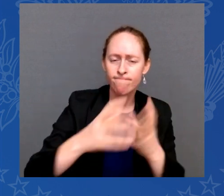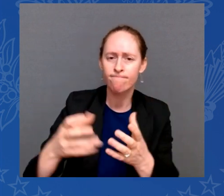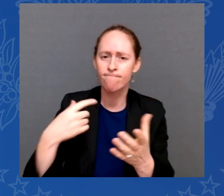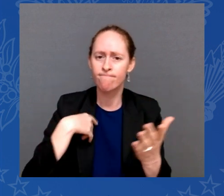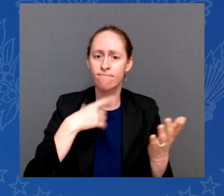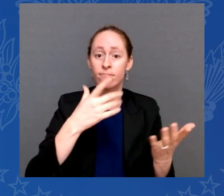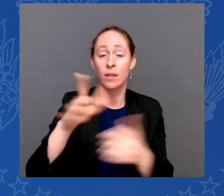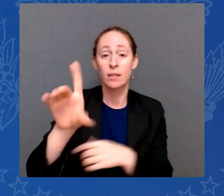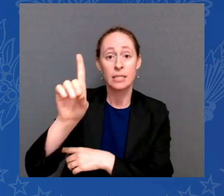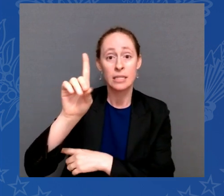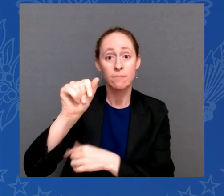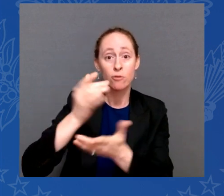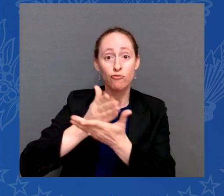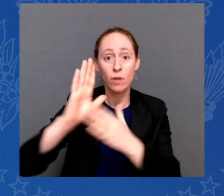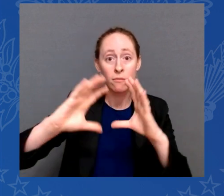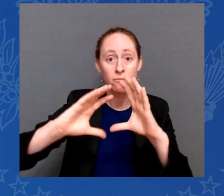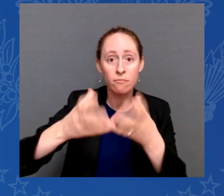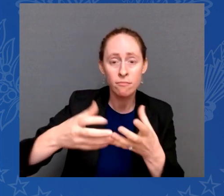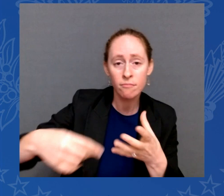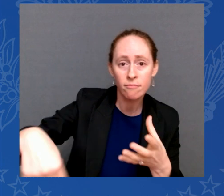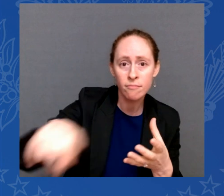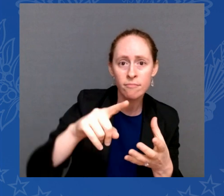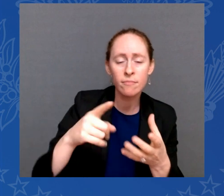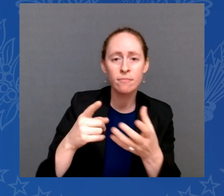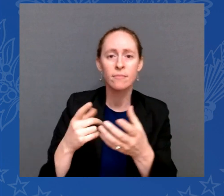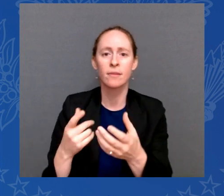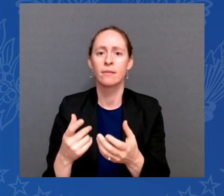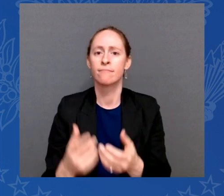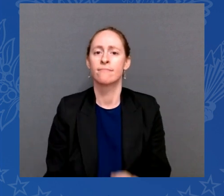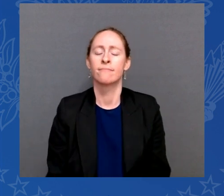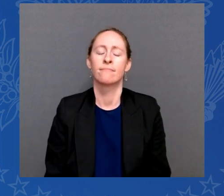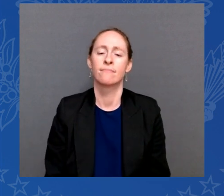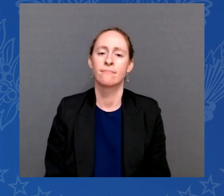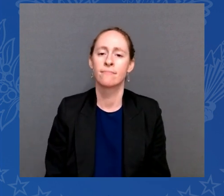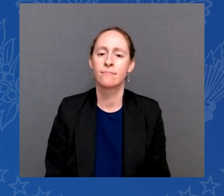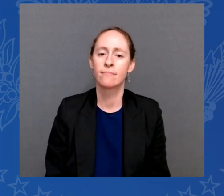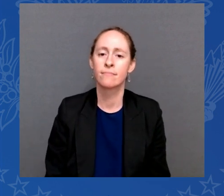people from various sectors of our country to talk about this issue.